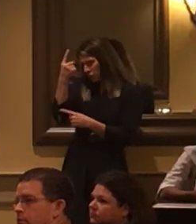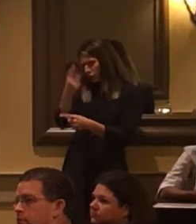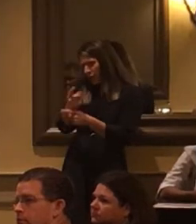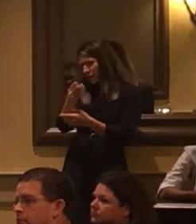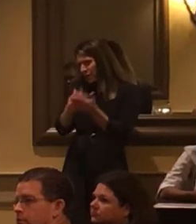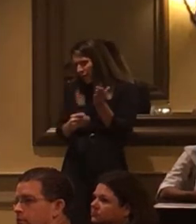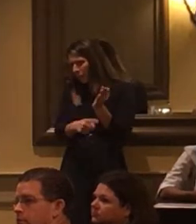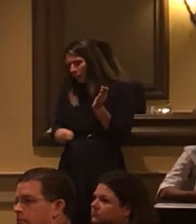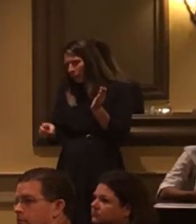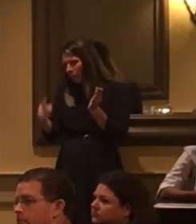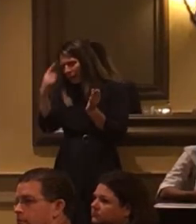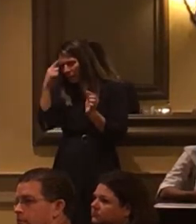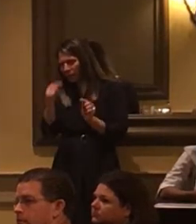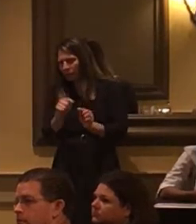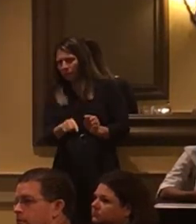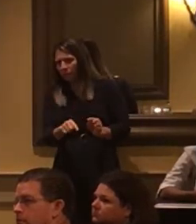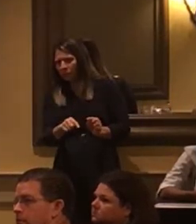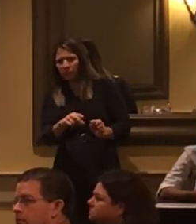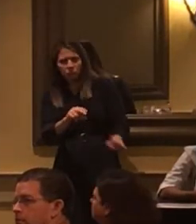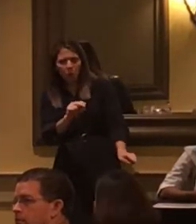did I understand that correctly?